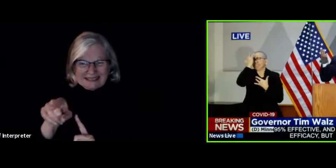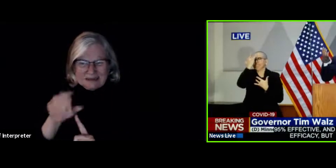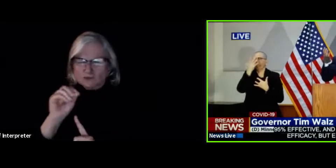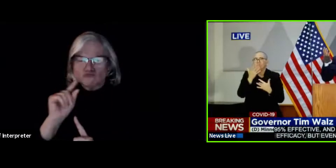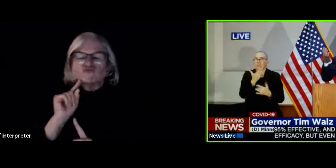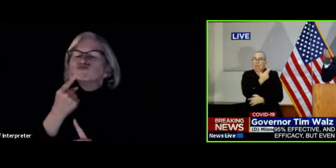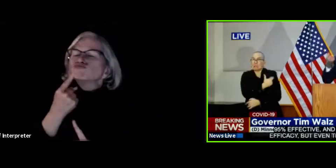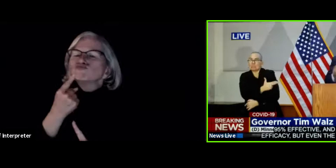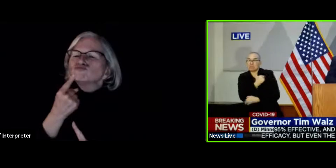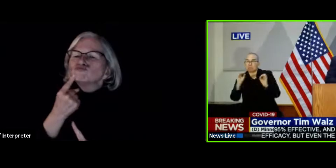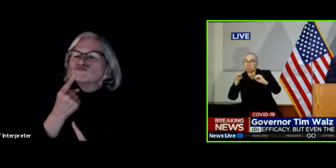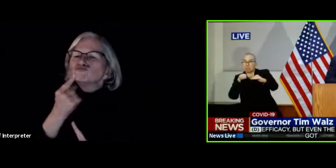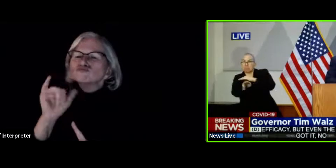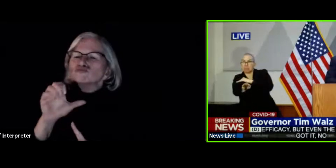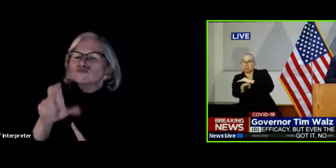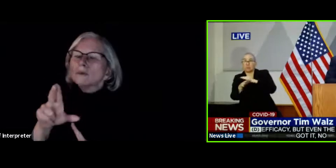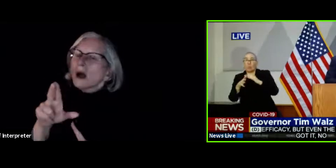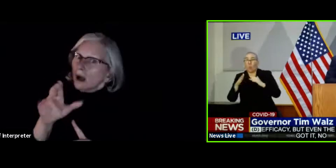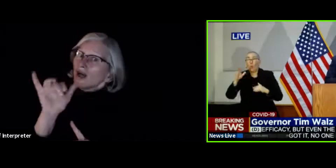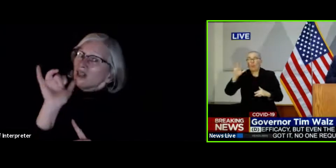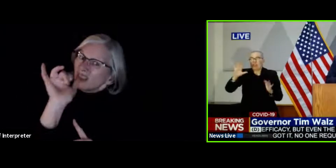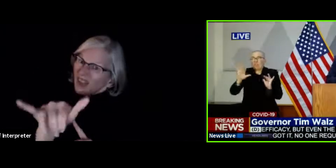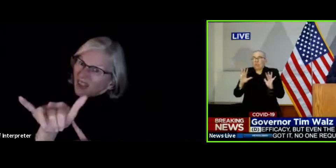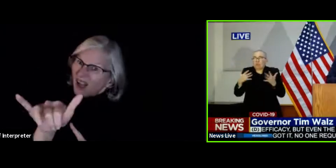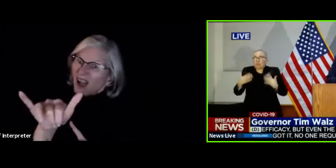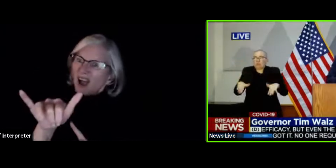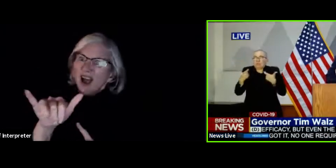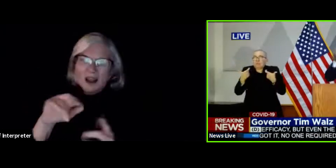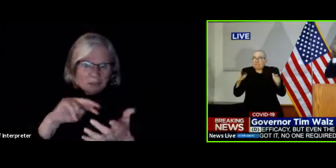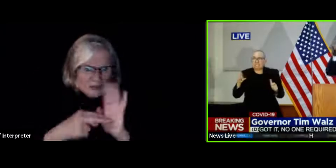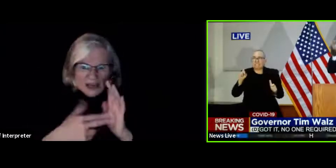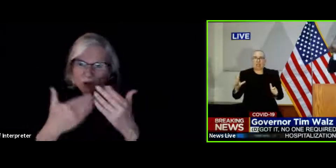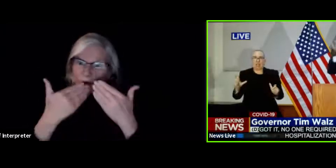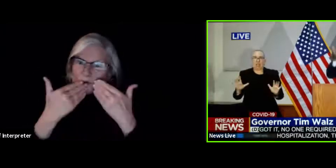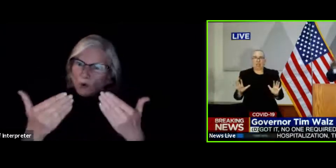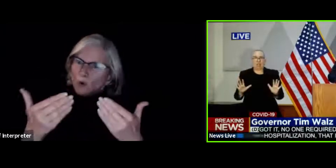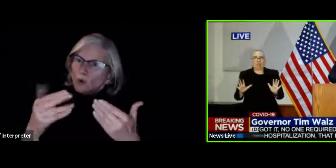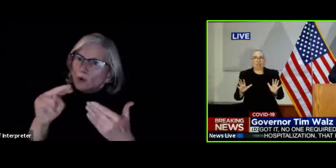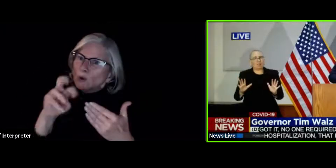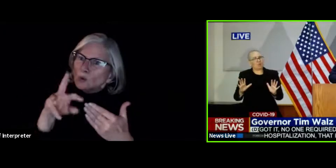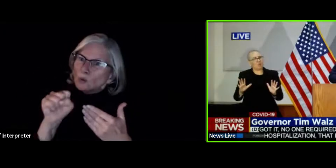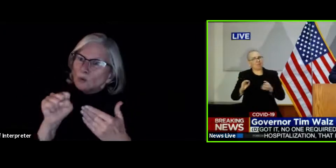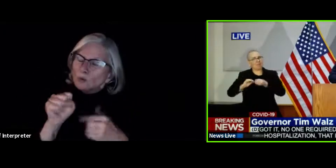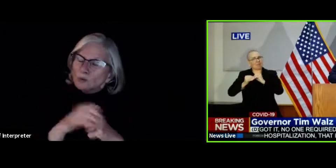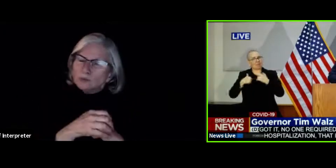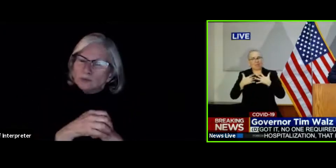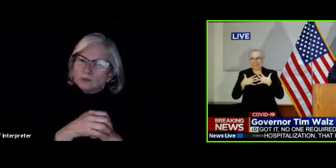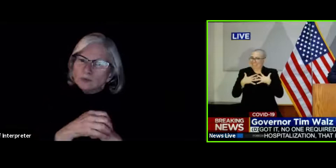I MEAN, THAT IS HUGE IF THAT CAN BE THERE, SO I STILL THINK WE'LL START TO SEE AND GET